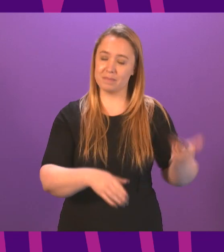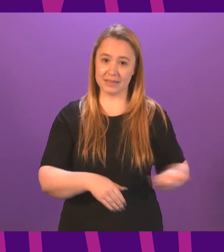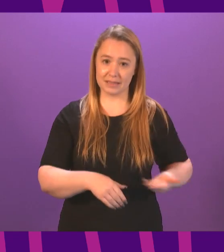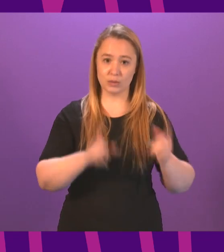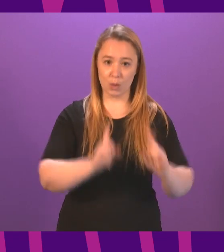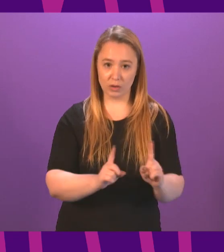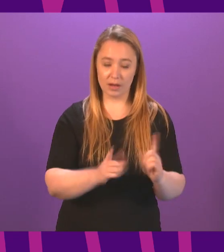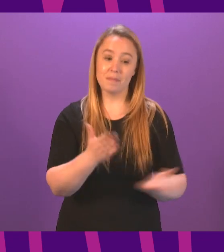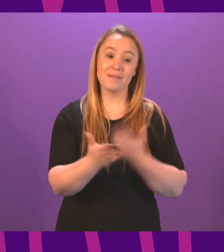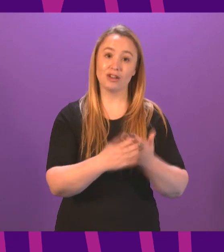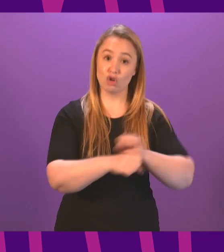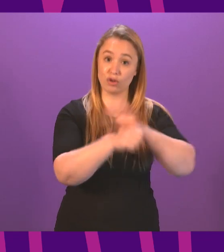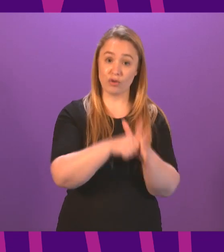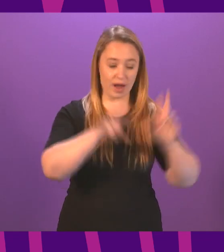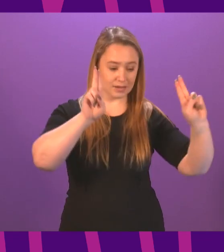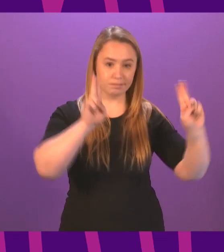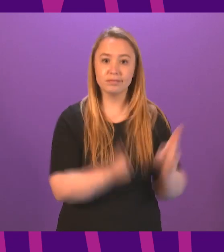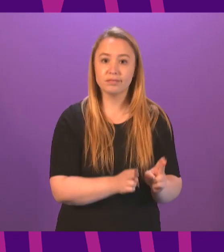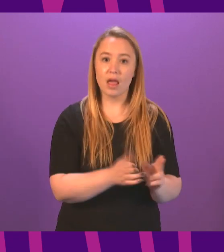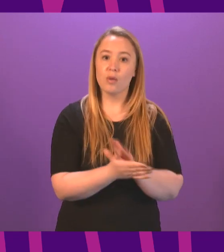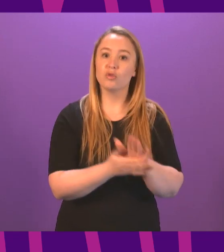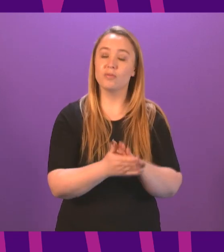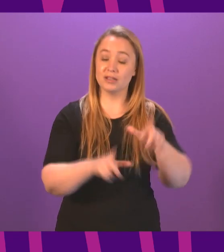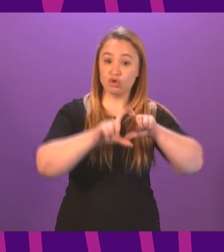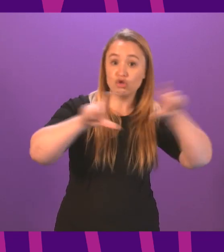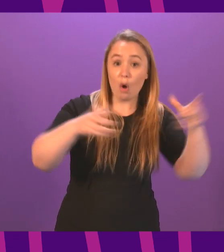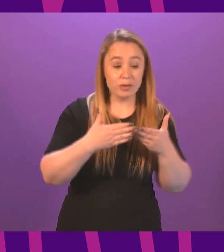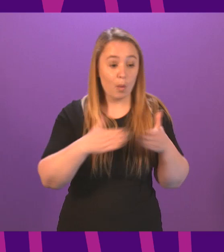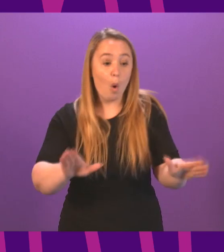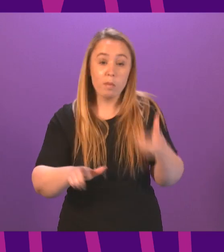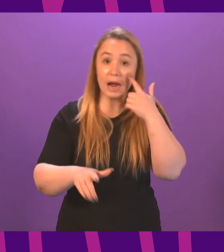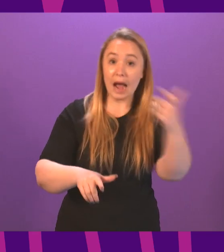not just the economy but society more, and do that sustainably. That is why, fundamentally,